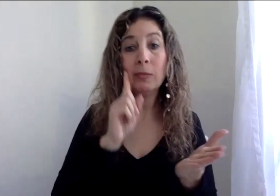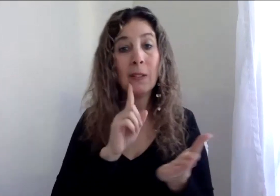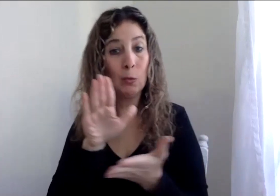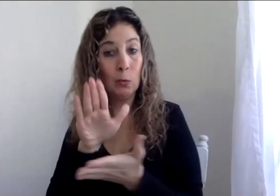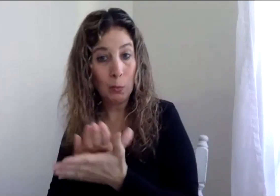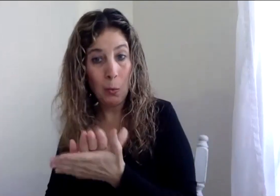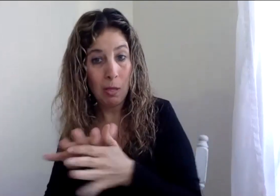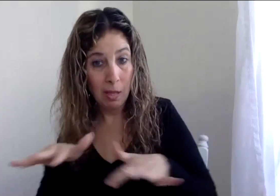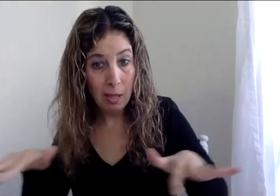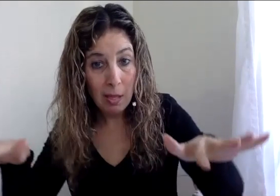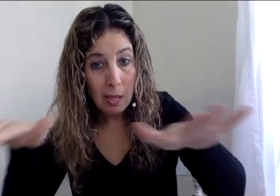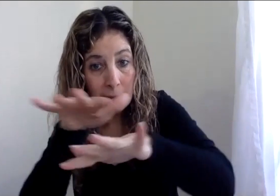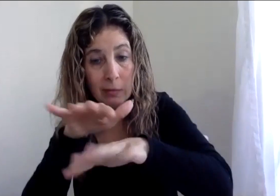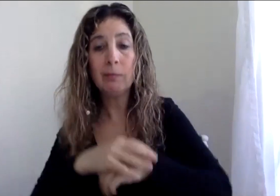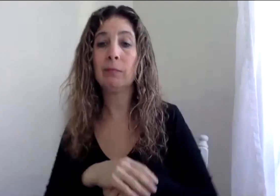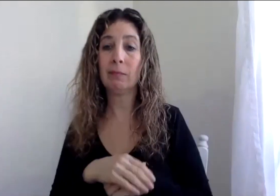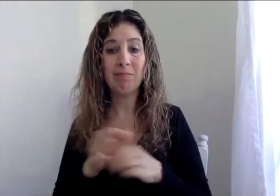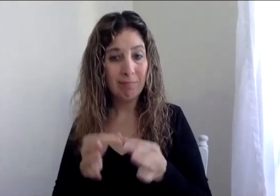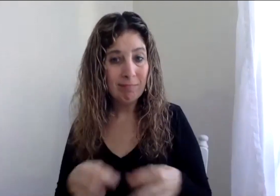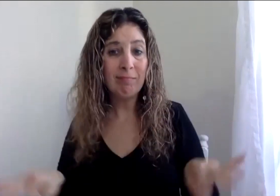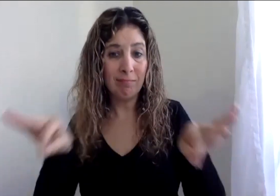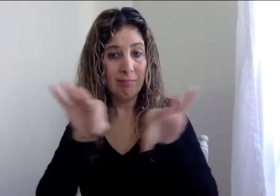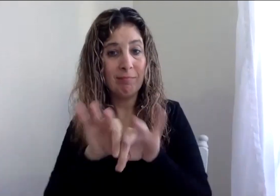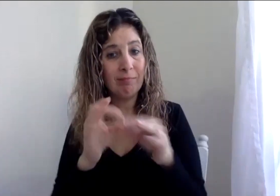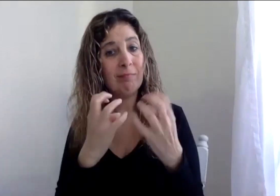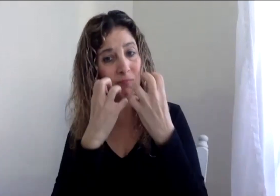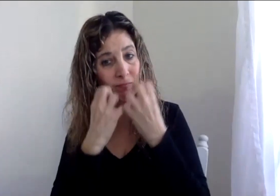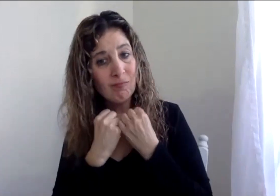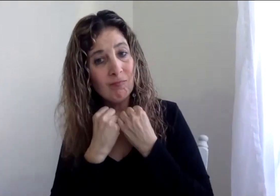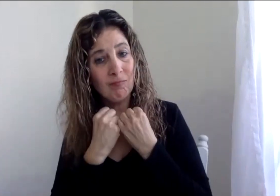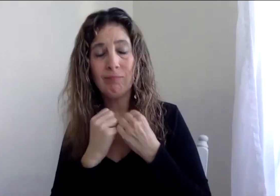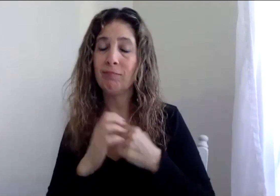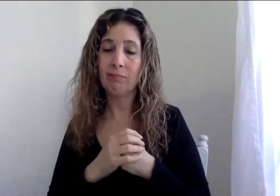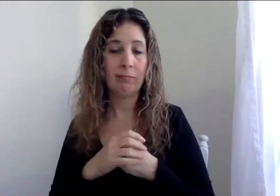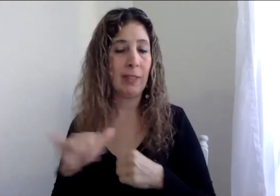want them to value deaf students and value the school as their number one priority.